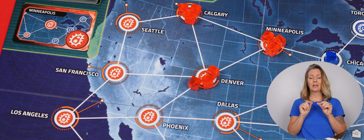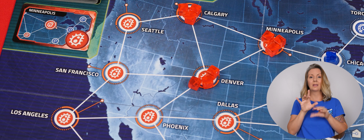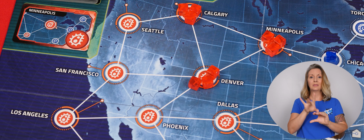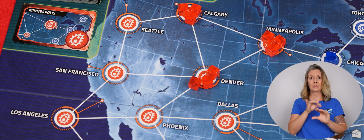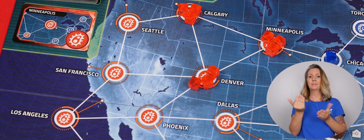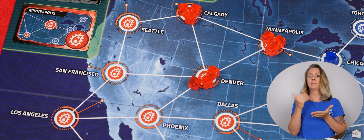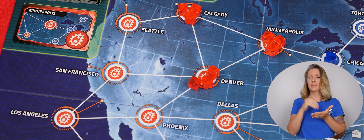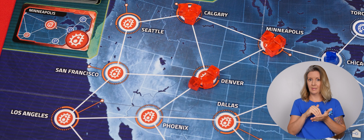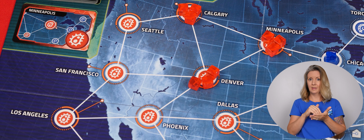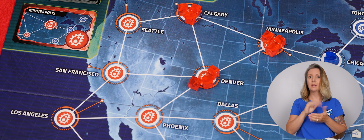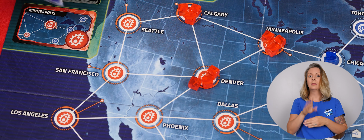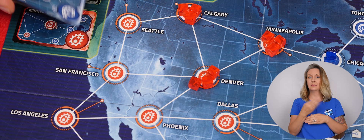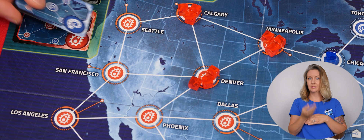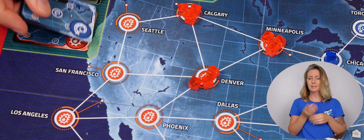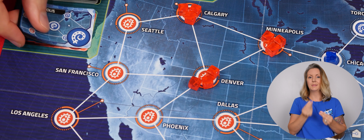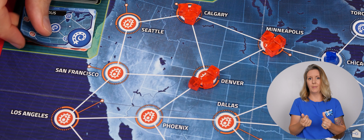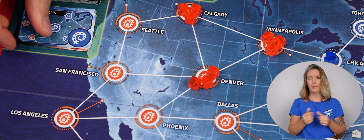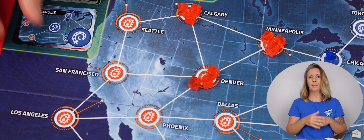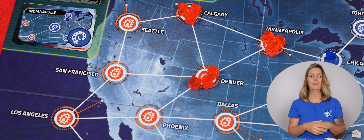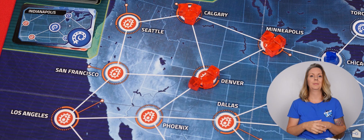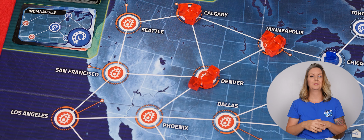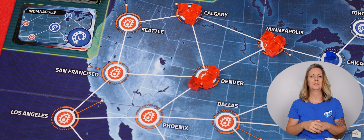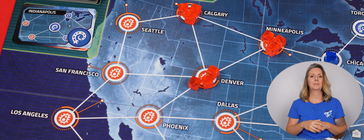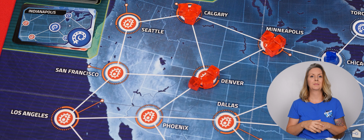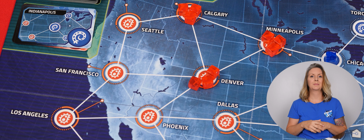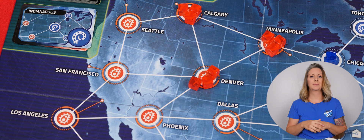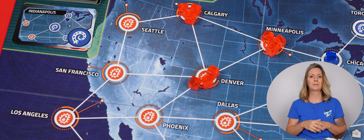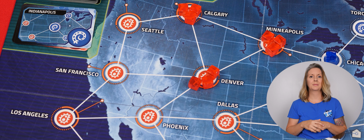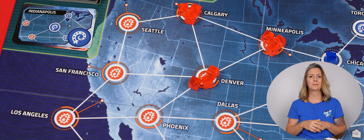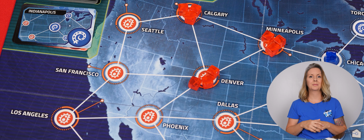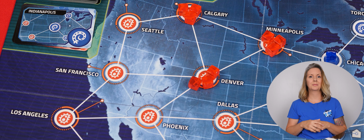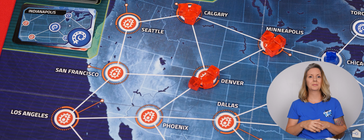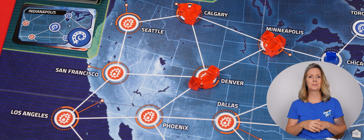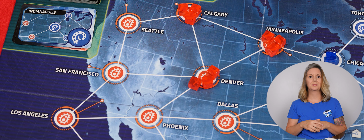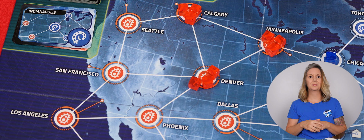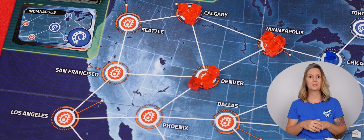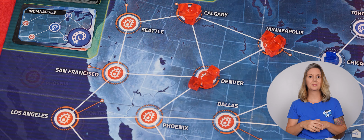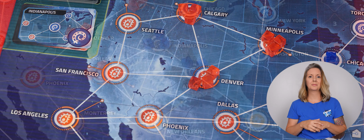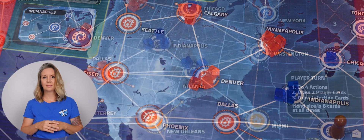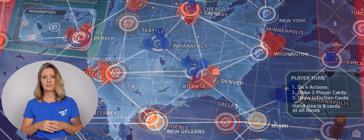So this case, we’d have to reveal one more card and then place another cube in Indianapolis.